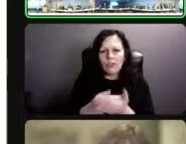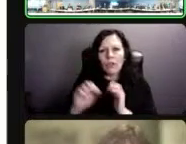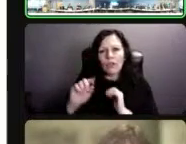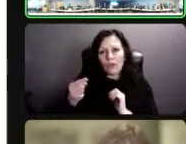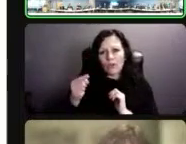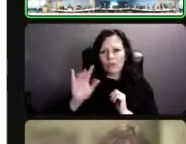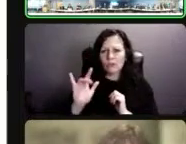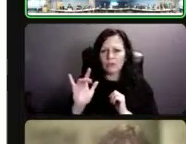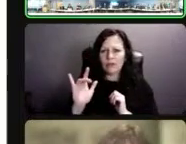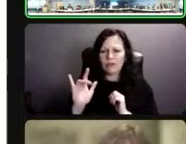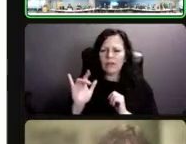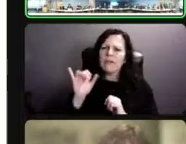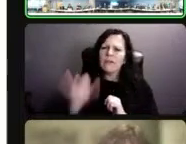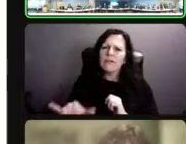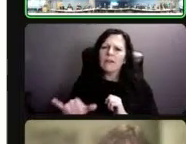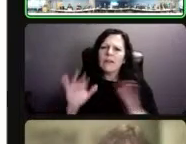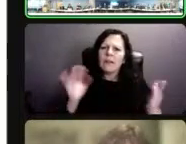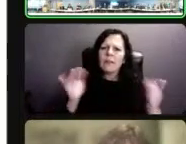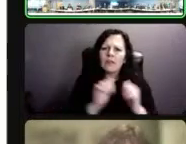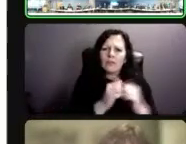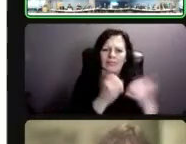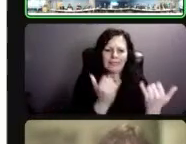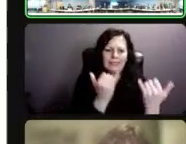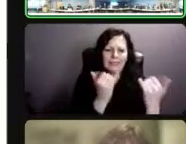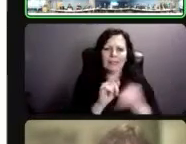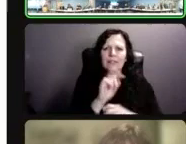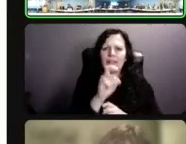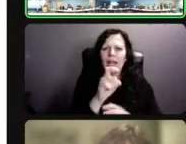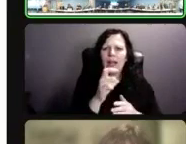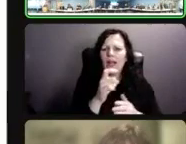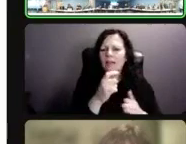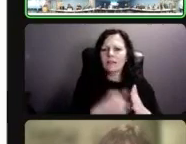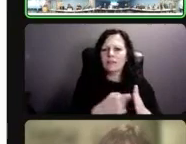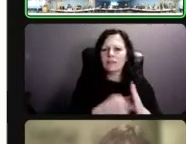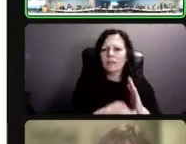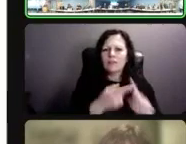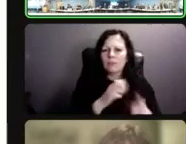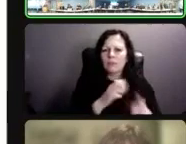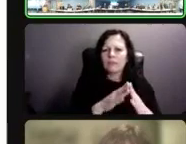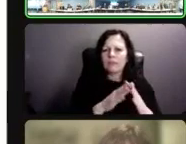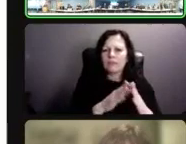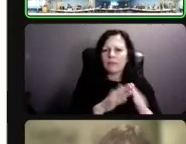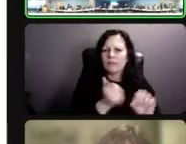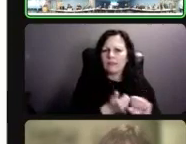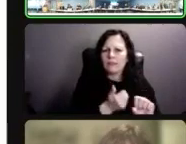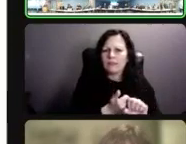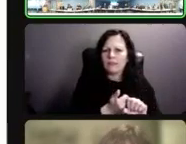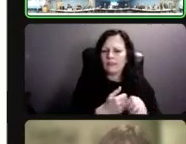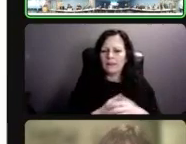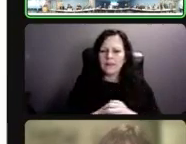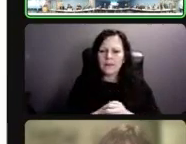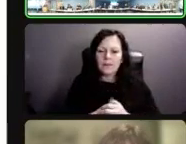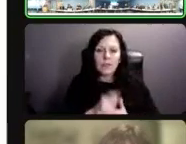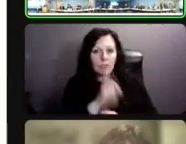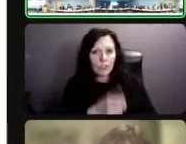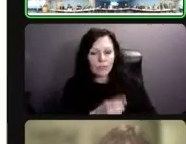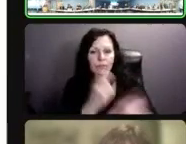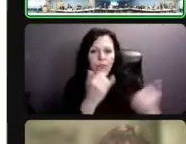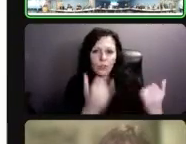SO GIVE US A LIKE SO THAT ESTIMATED VALUE OF REVENUE FOR THE DOLLAR TWENTY FIVE.